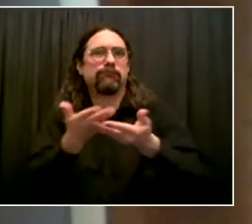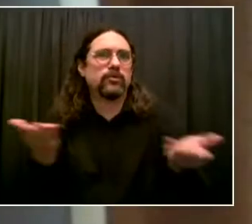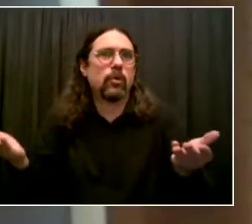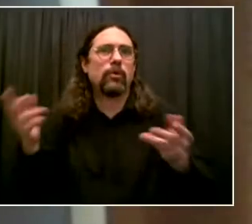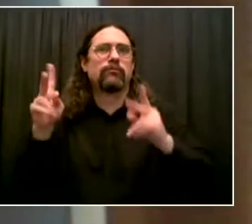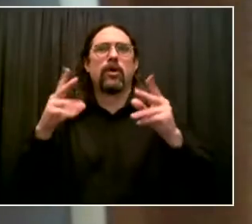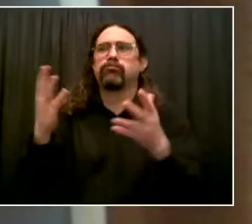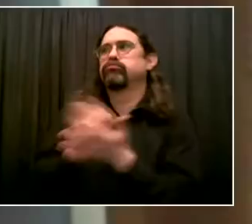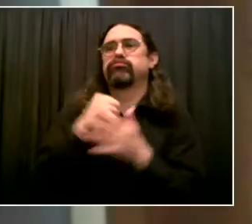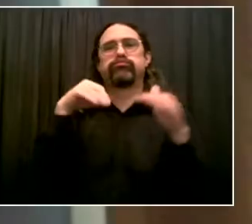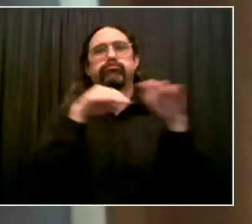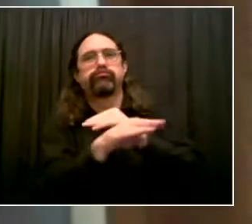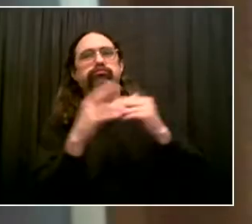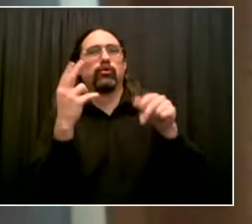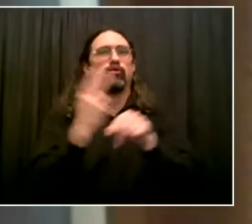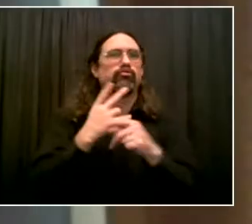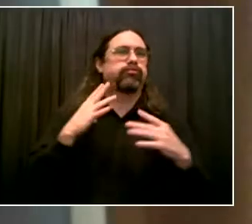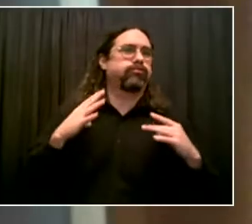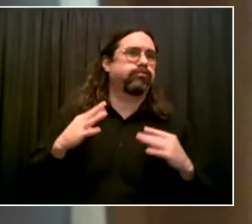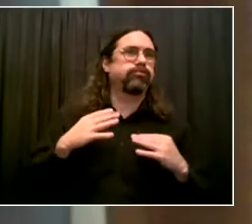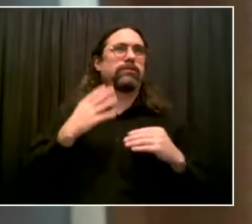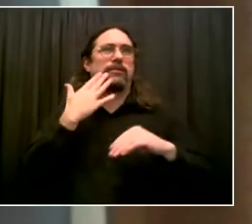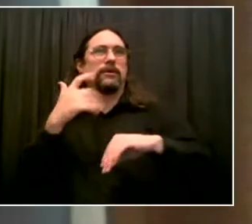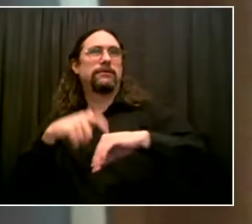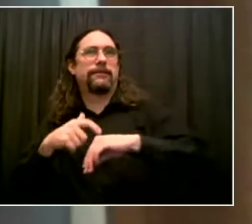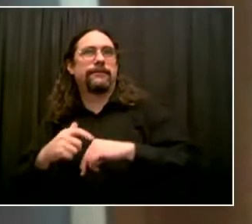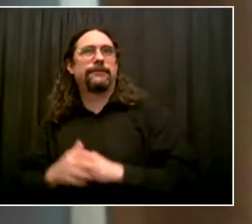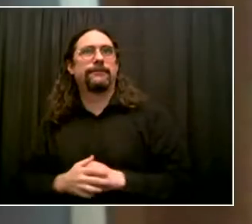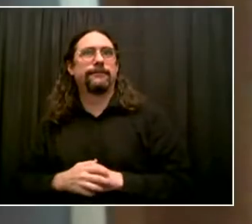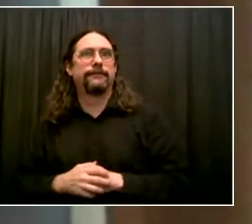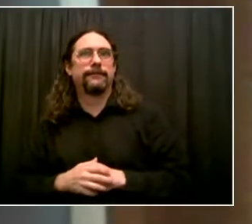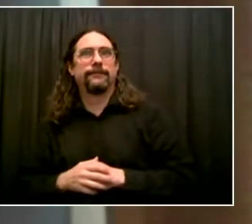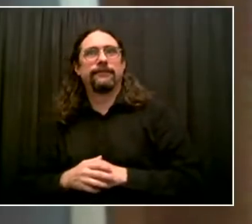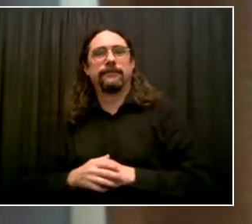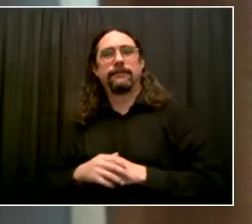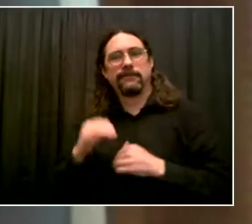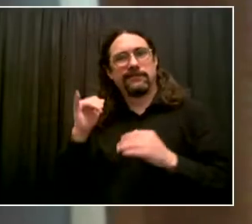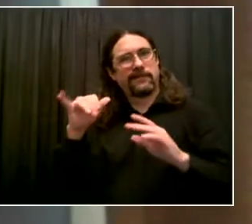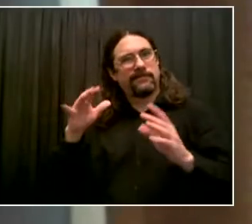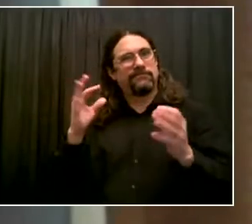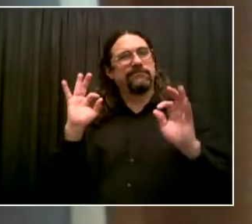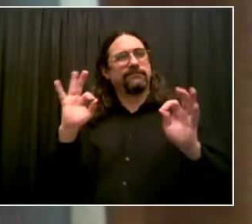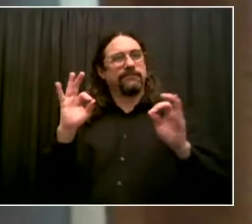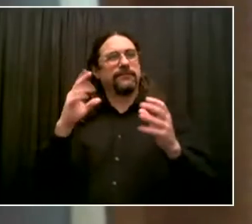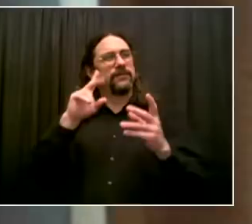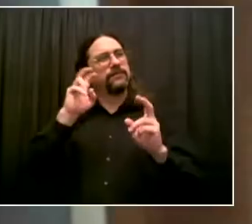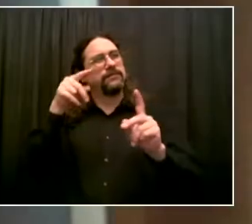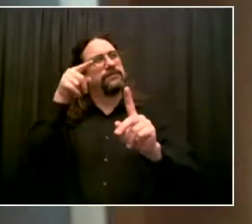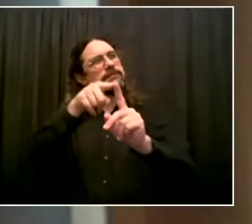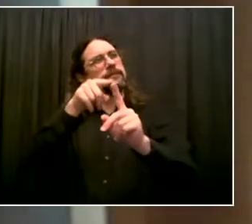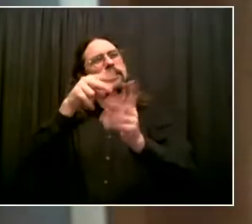SOLUTION TO CREATING SAFE